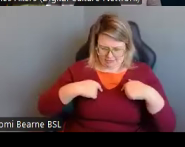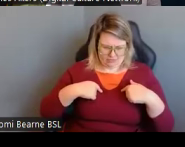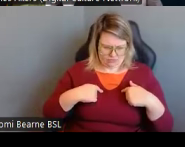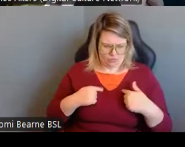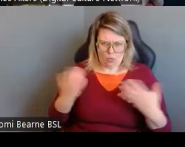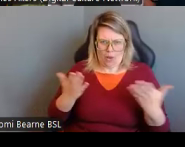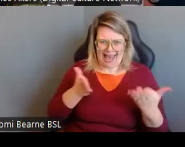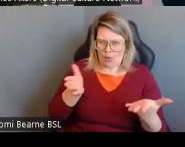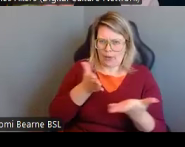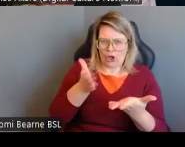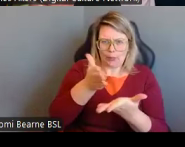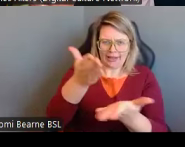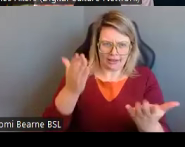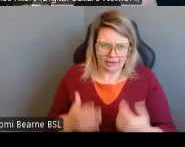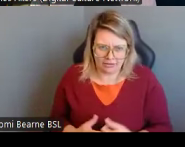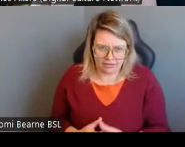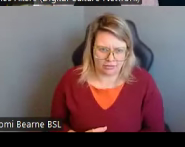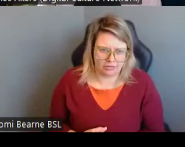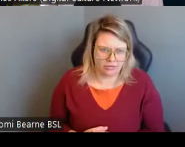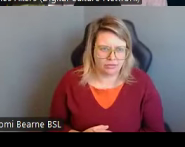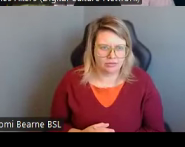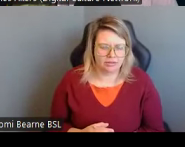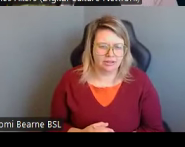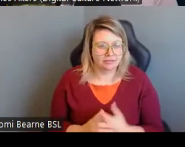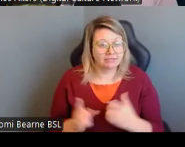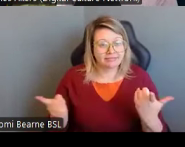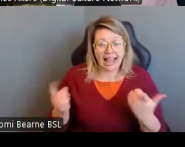Here, out of shot is beautiful Cinderella about to get in her carriage.